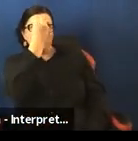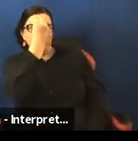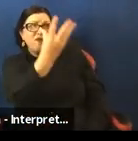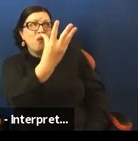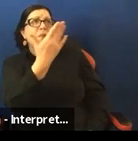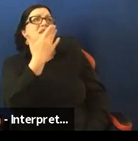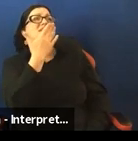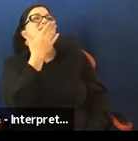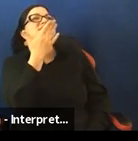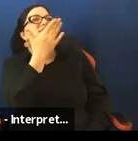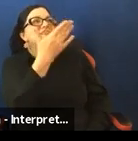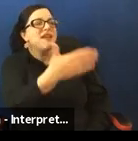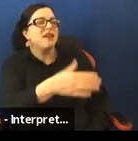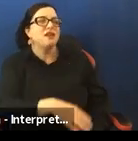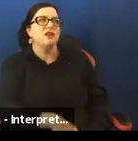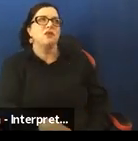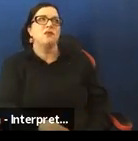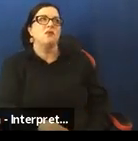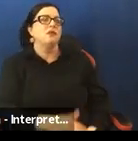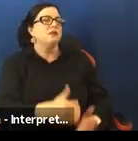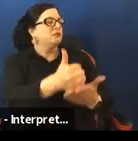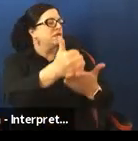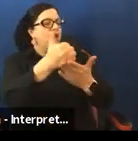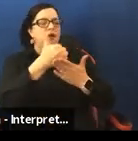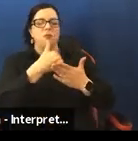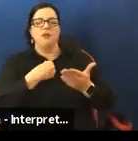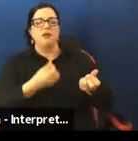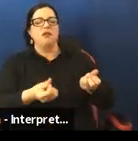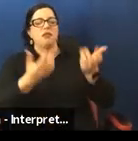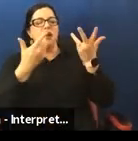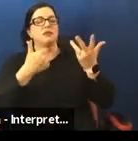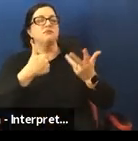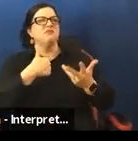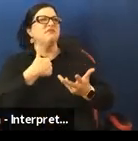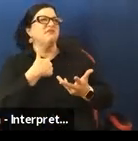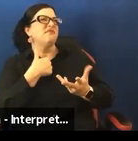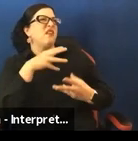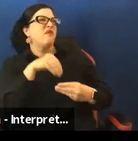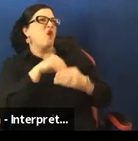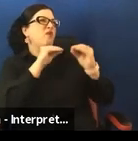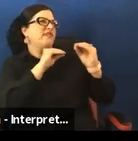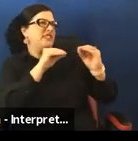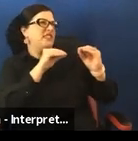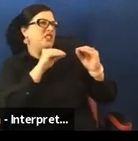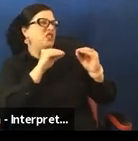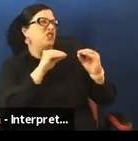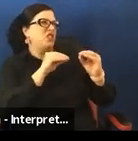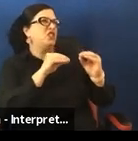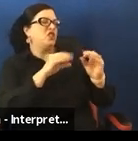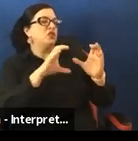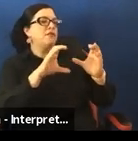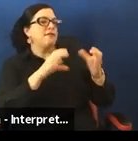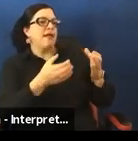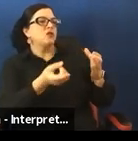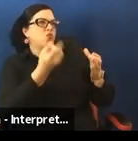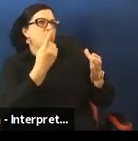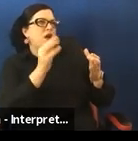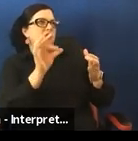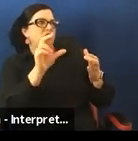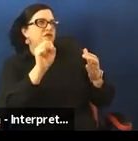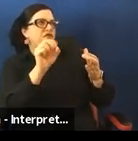Linda DeKruif: I I teach a child development class at Fresno State. I'm a full time at city but I teach one class that is present state. And so we talked about these aces and